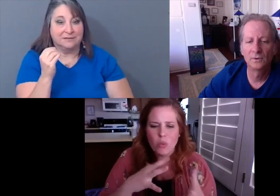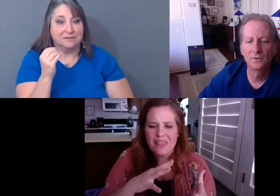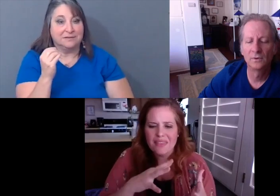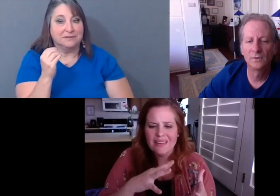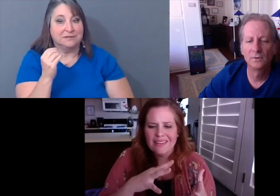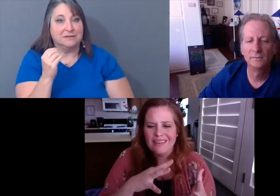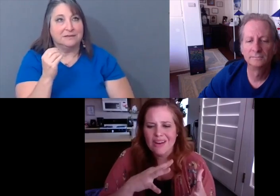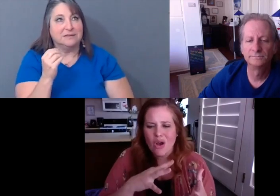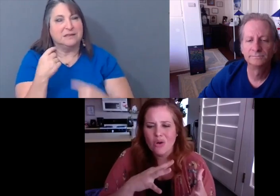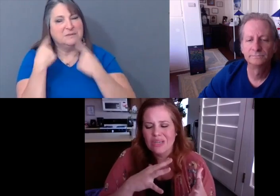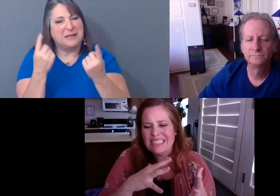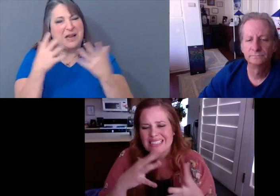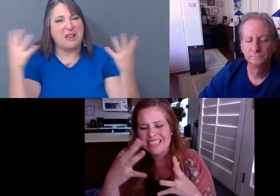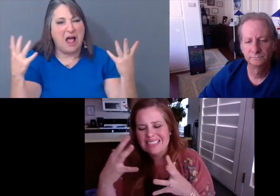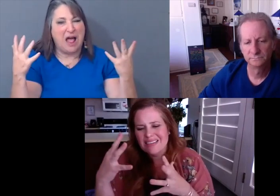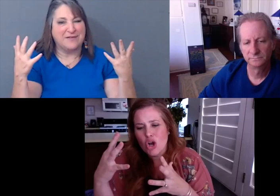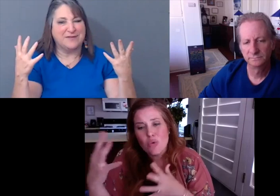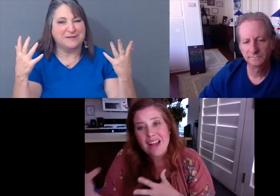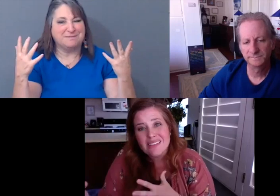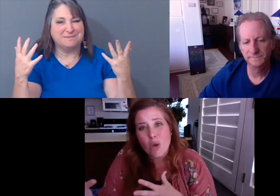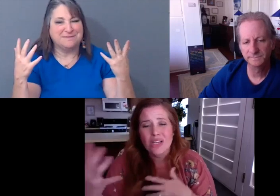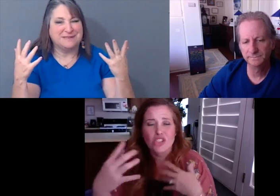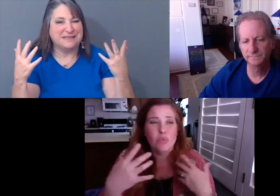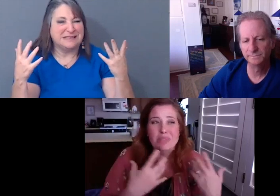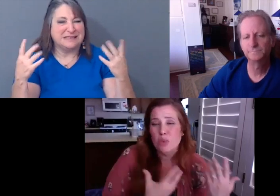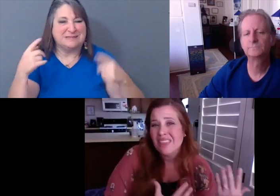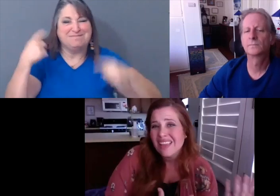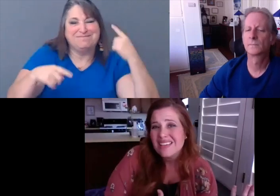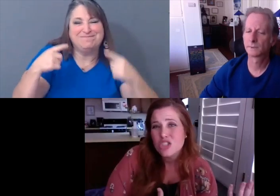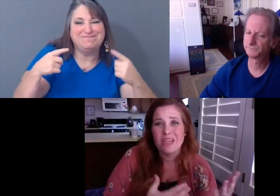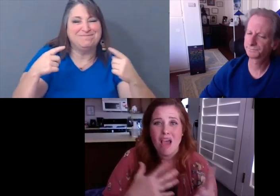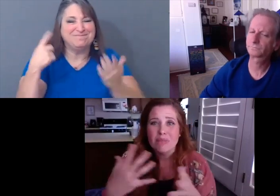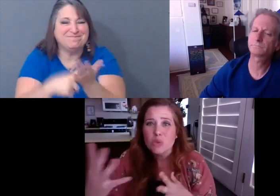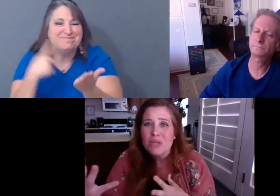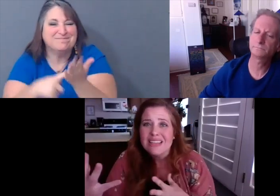with, you know, is it correct? Should we be doing this? Should be not doing this?